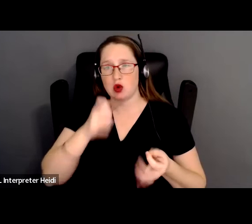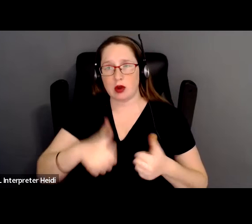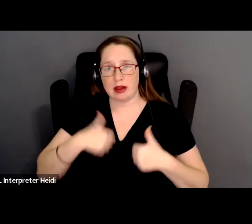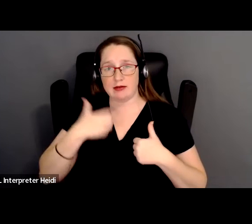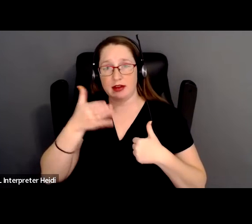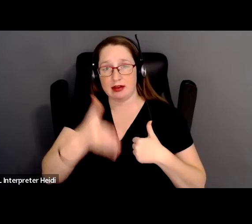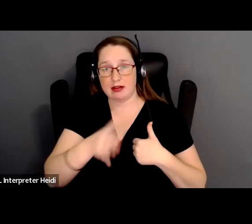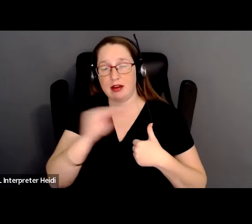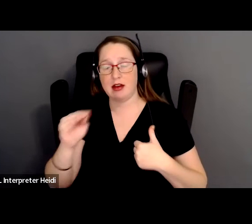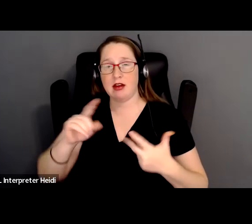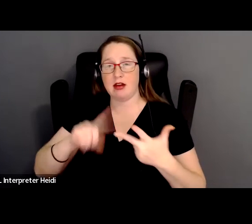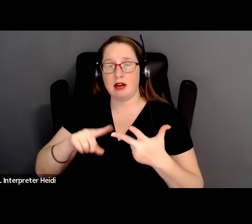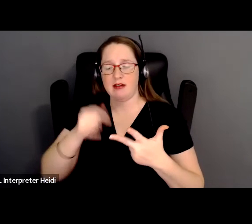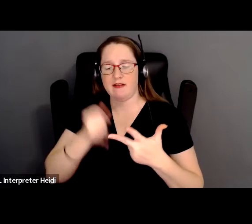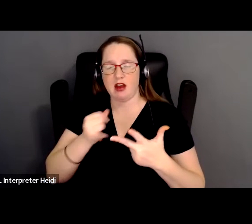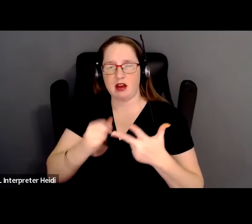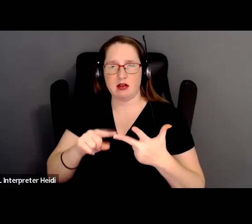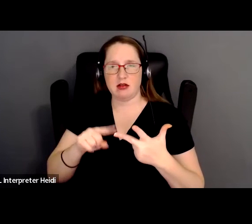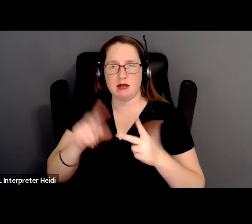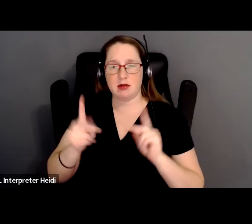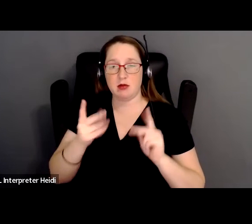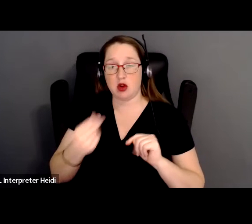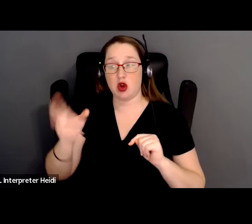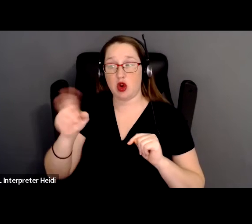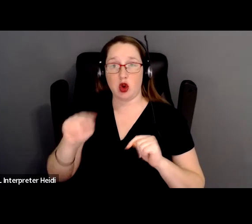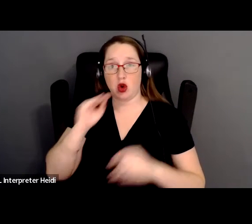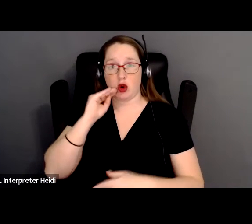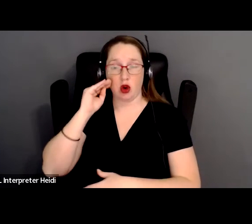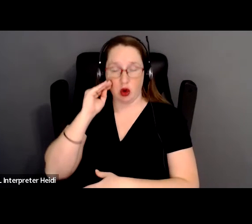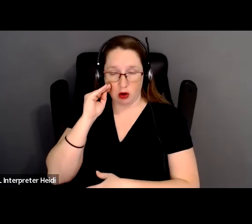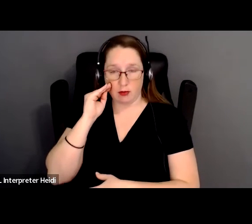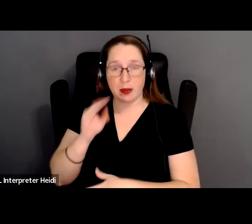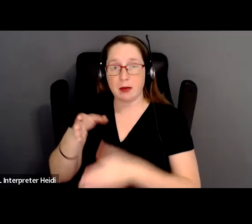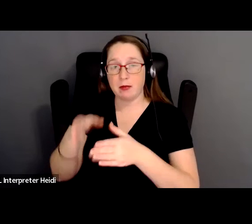And then the final category is people's own home, where the person with a disability,